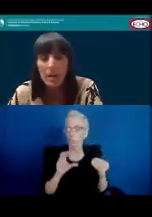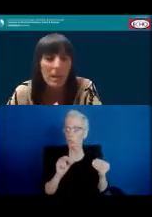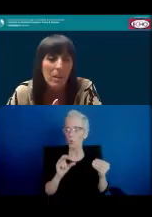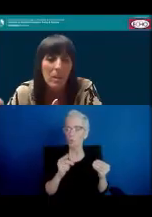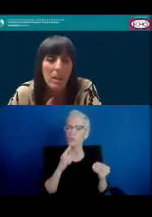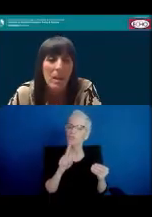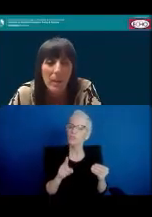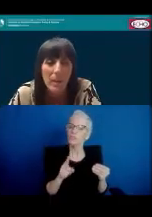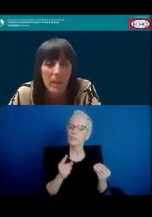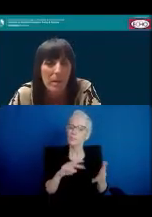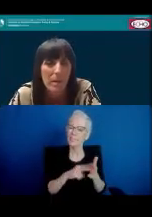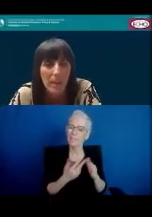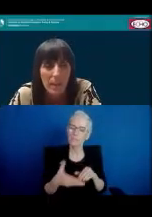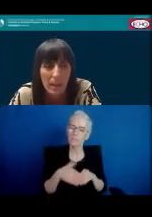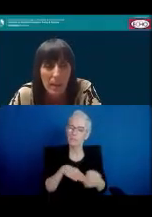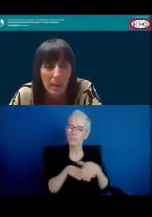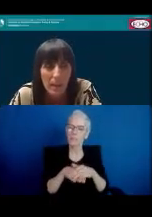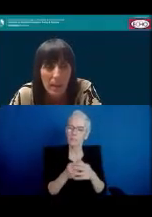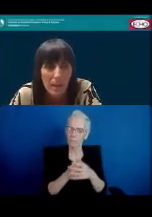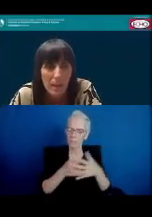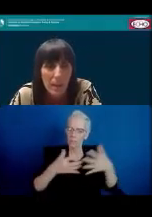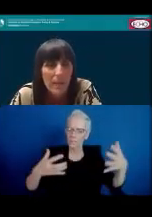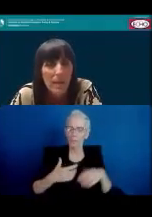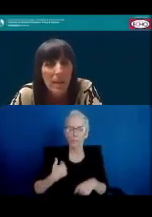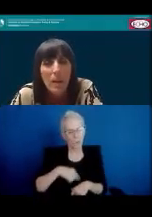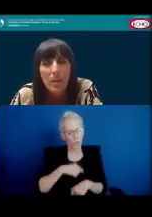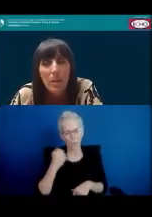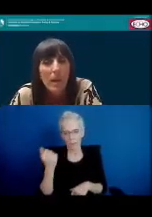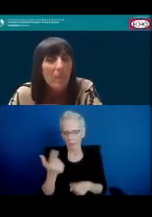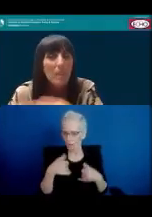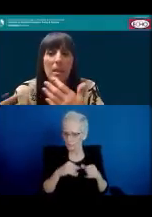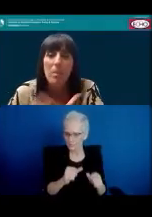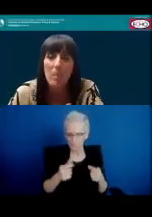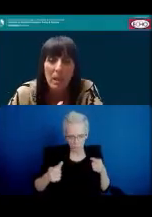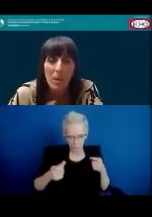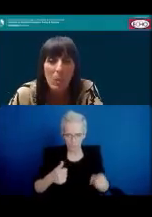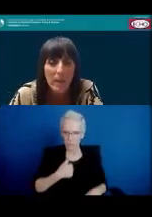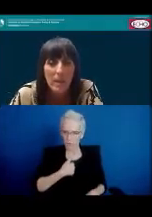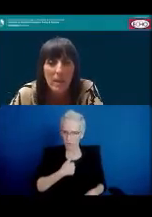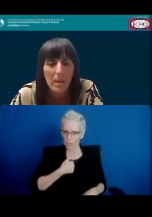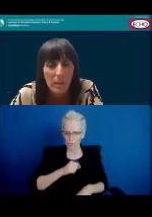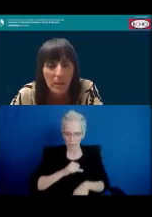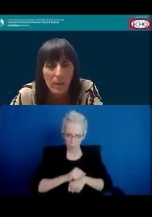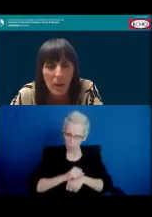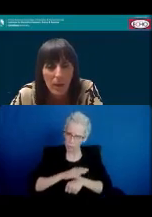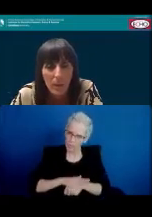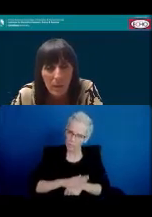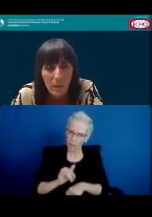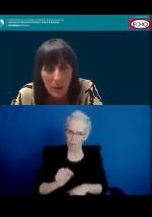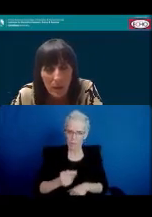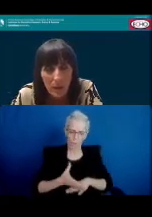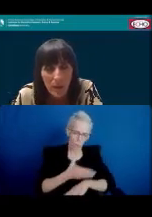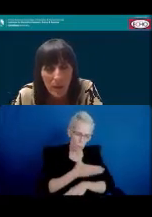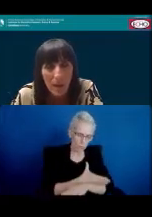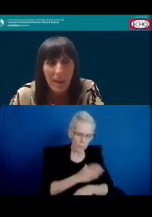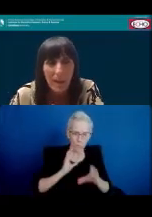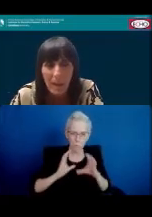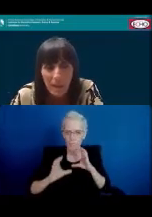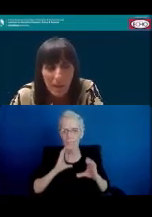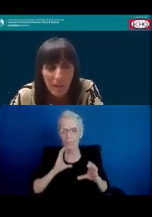still work on ways to regulate ourselves. We all still work on ways to improve our communication and connection